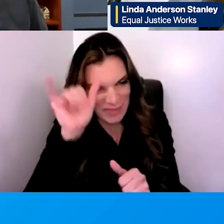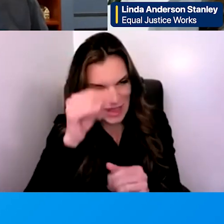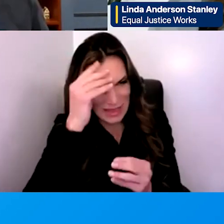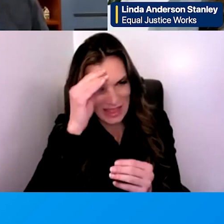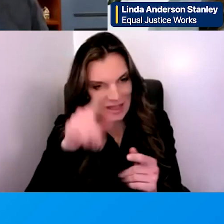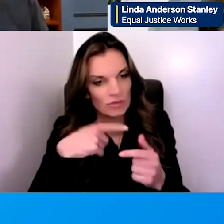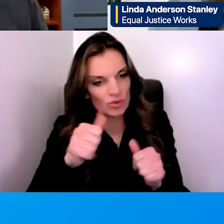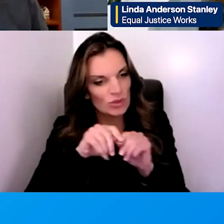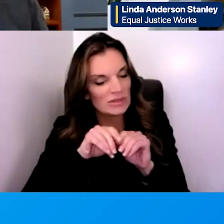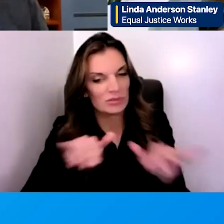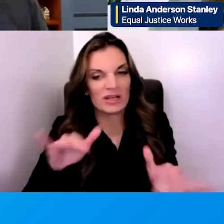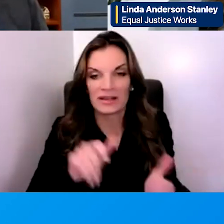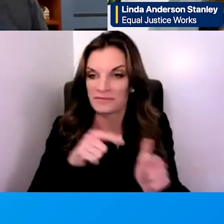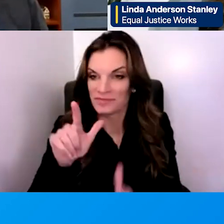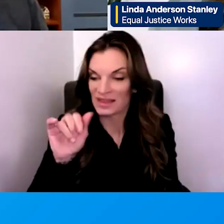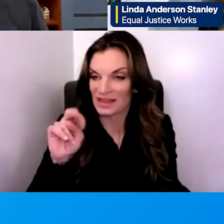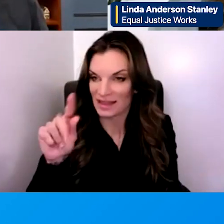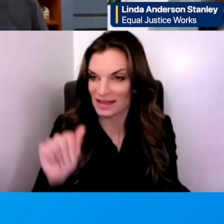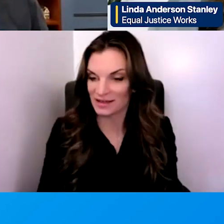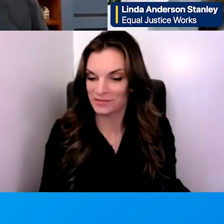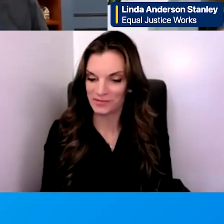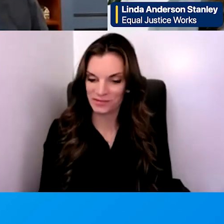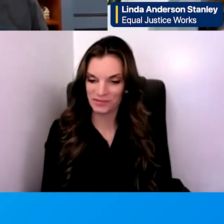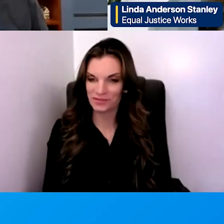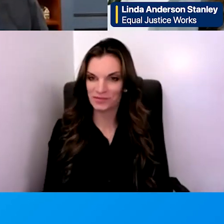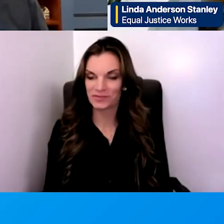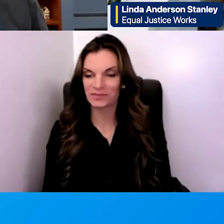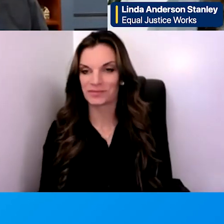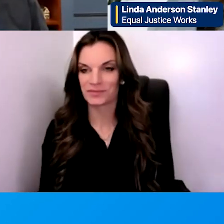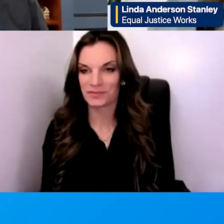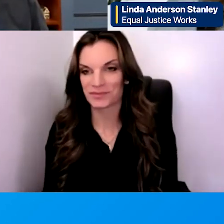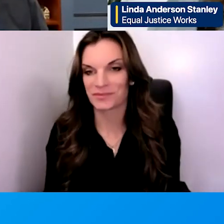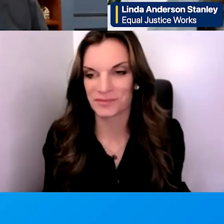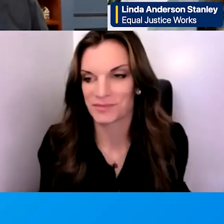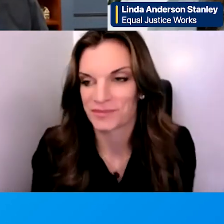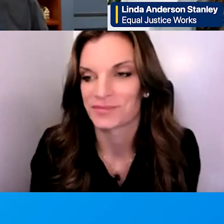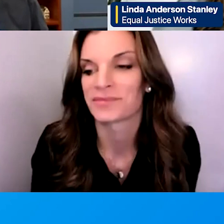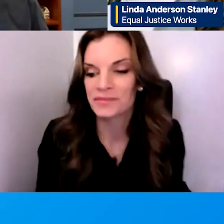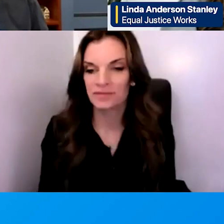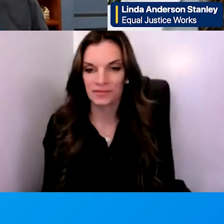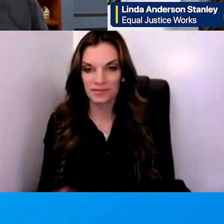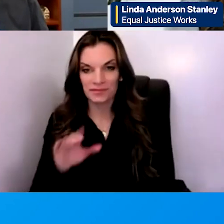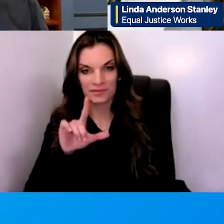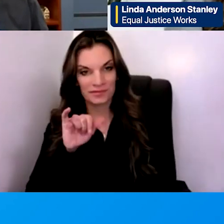So Linda, you are last. LINDA ANDERSON STANLEY: Thanks, June. Definitely agree with everything